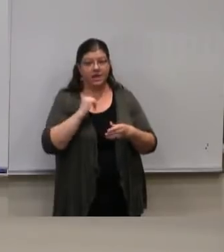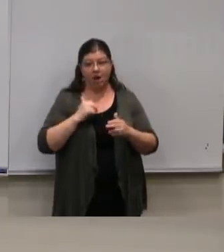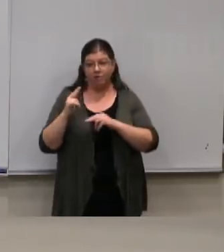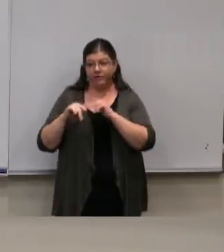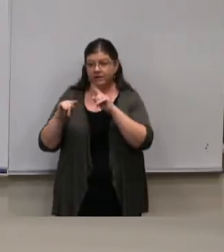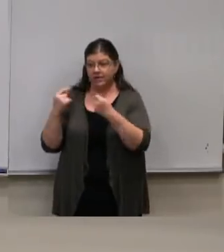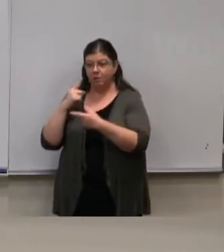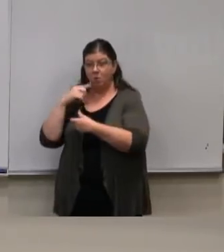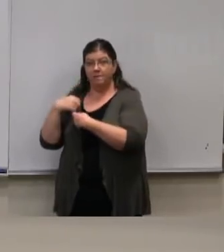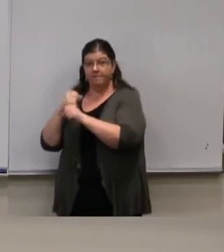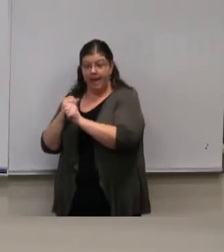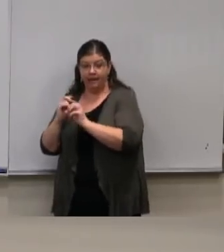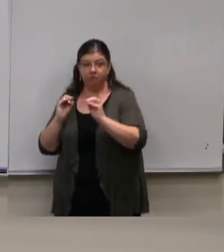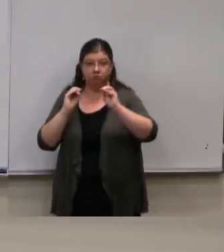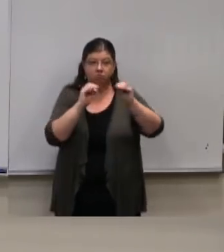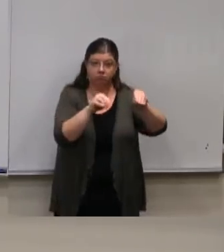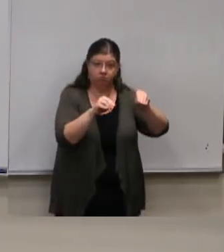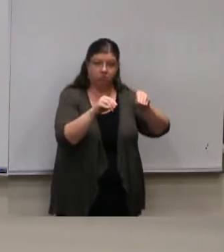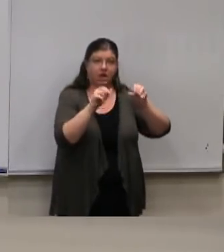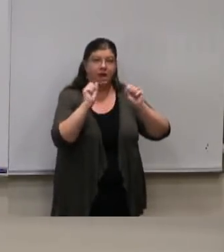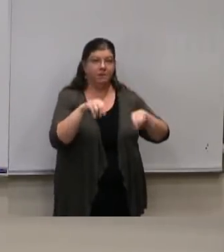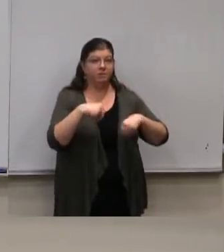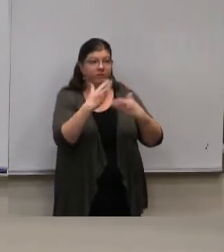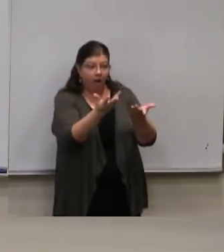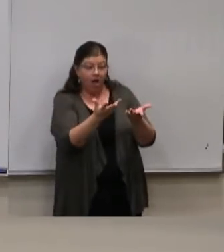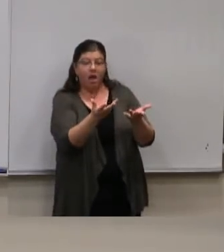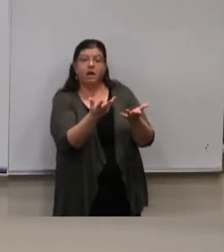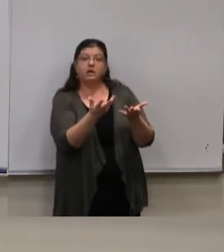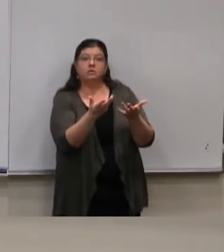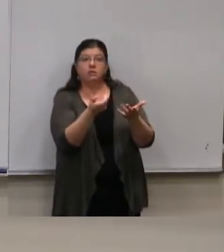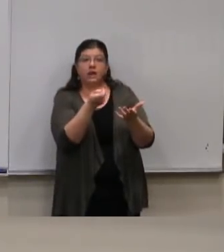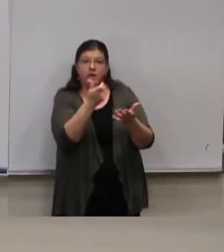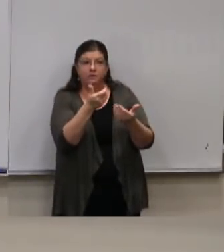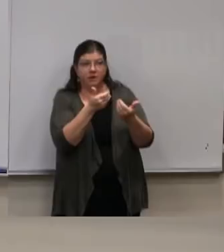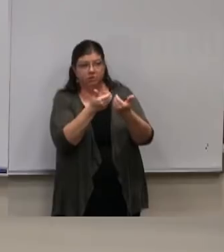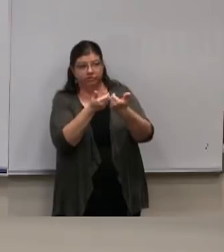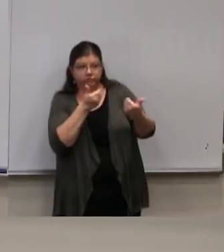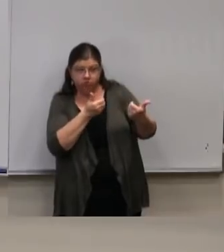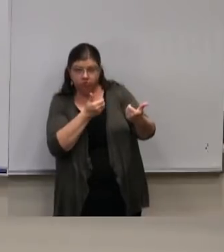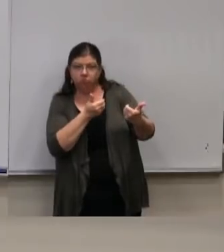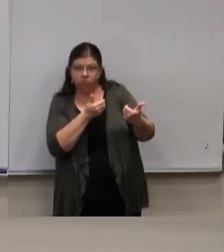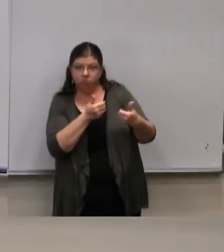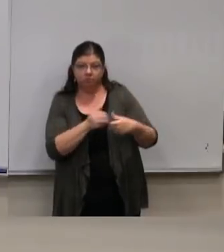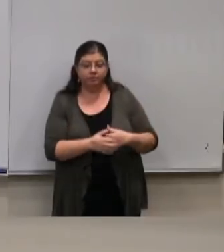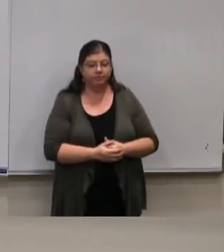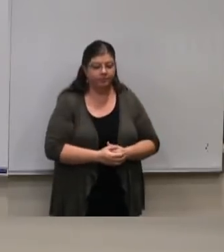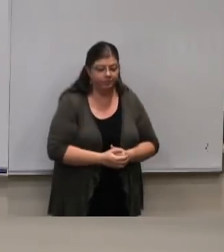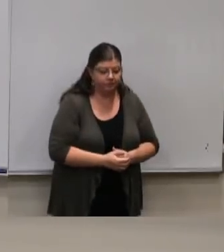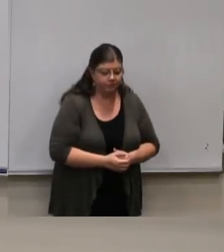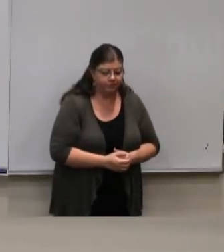and they'll be able to provide a little bit of gap in there, but mostly everybody's gonna still be working remotely.